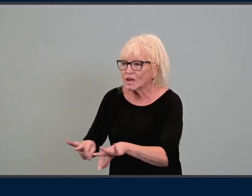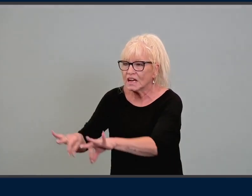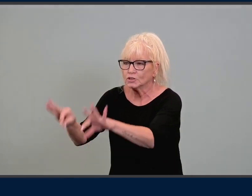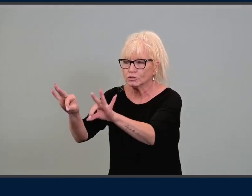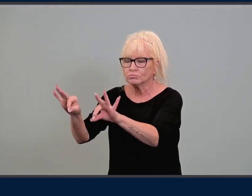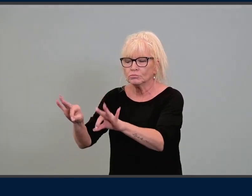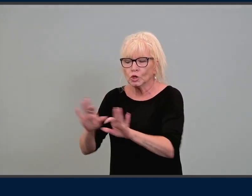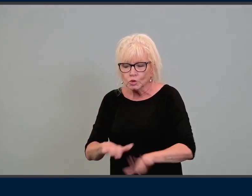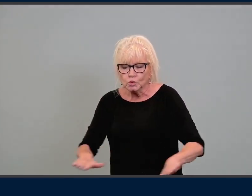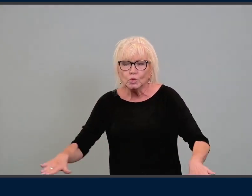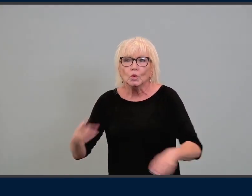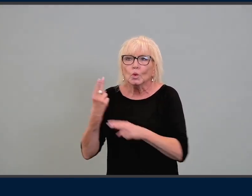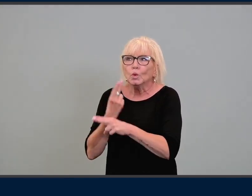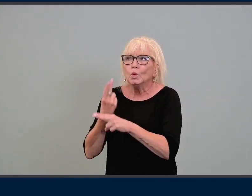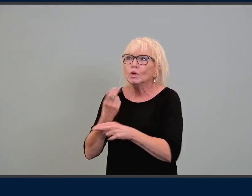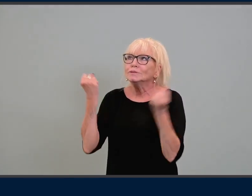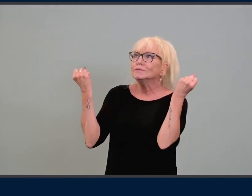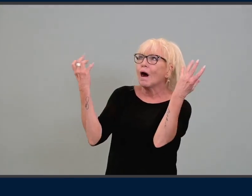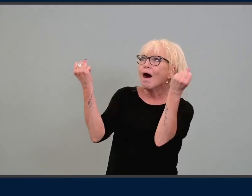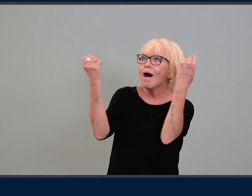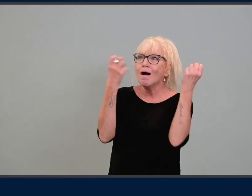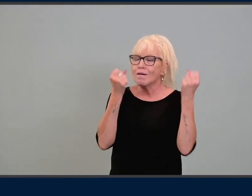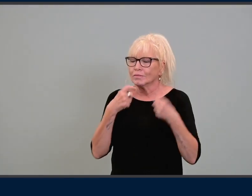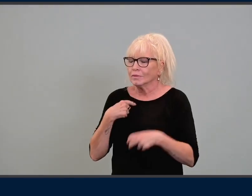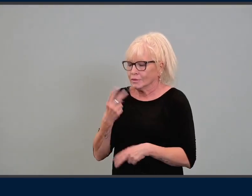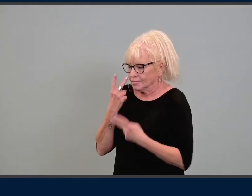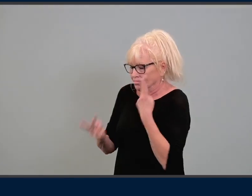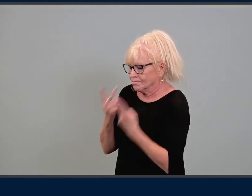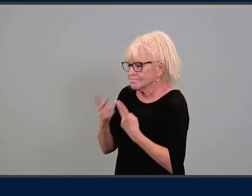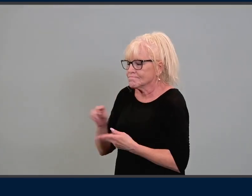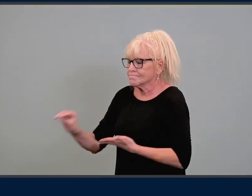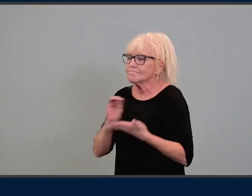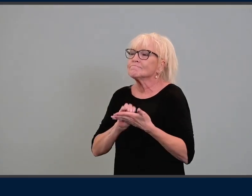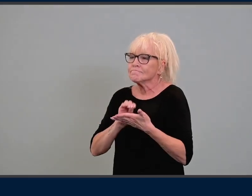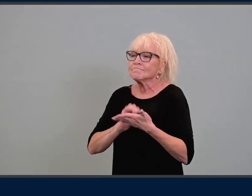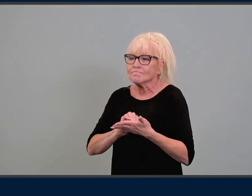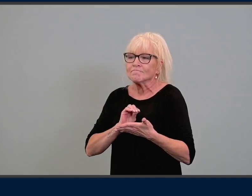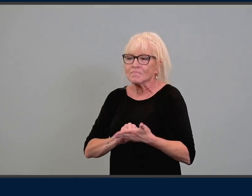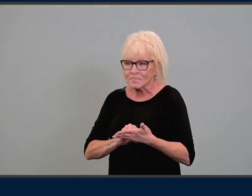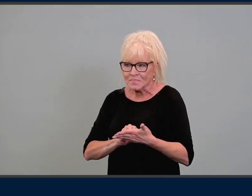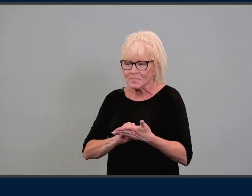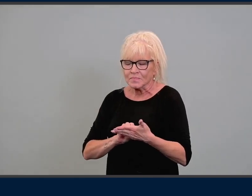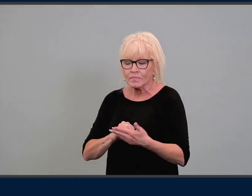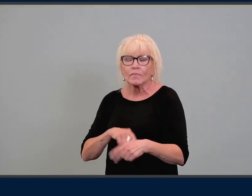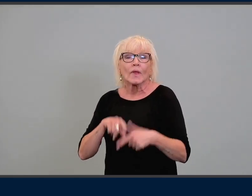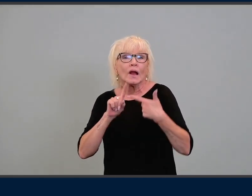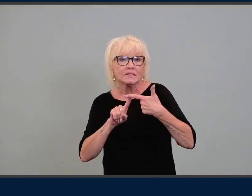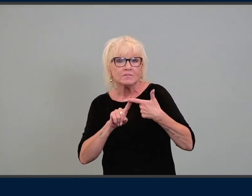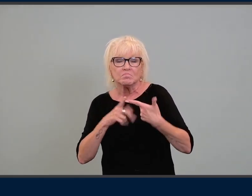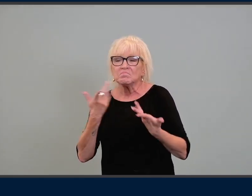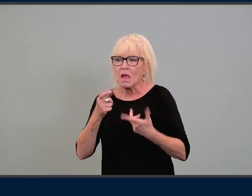acquisition and development of children who use a signed language. From that, data